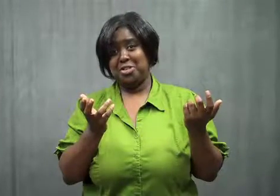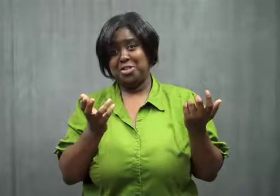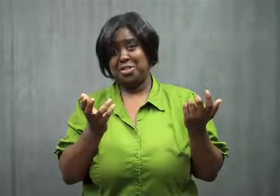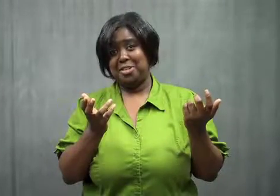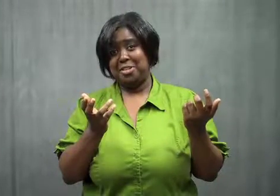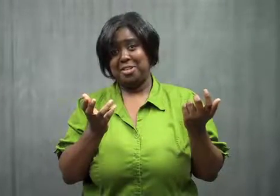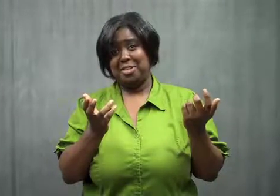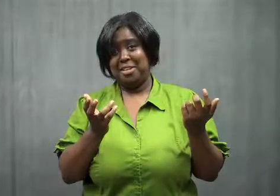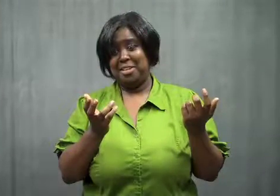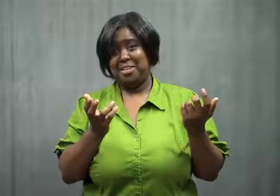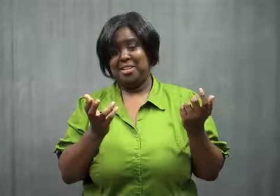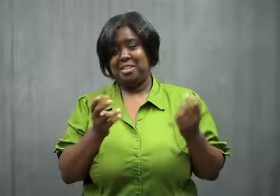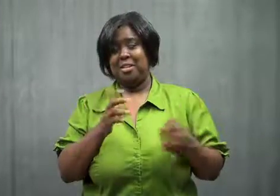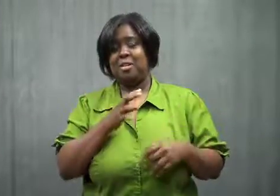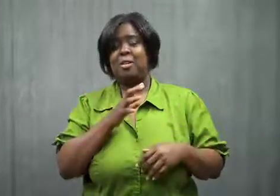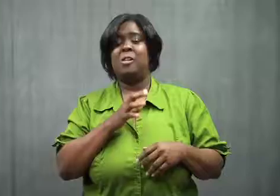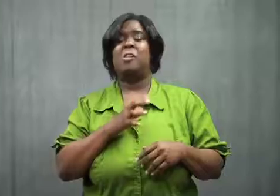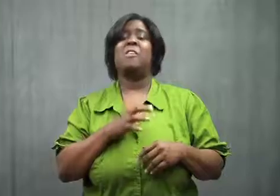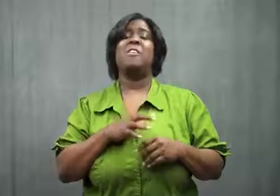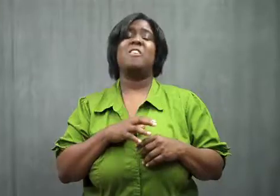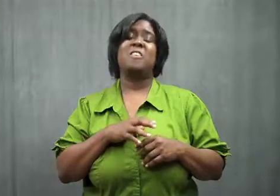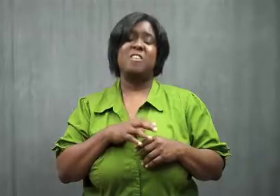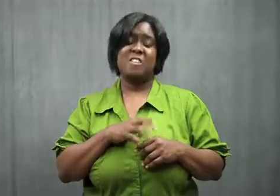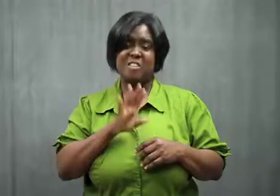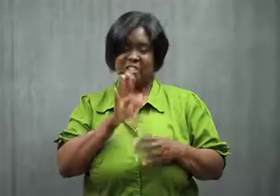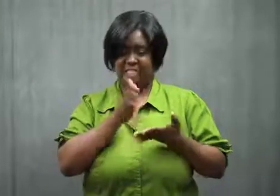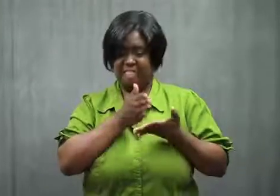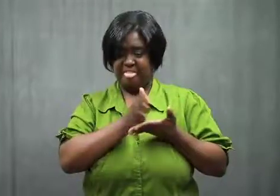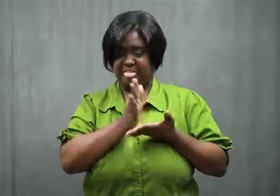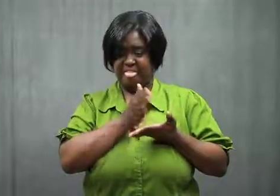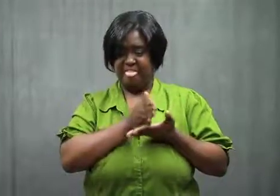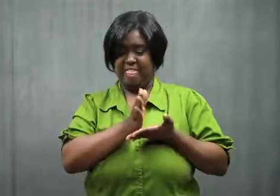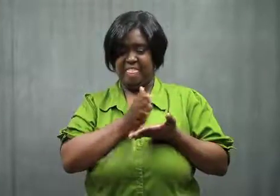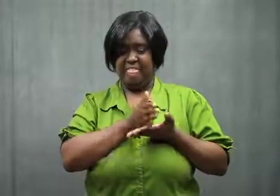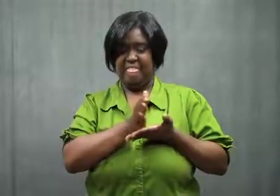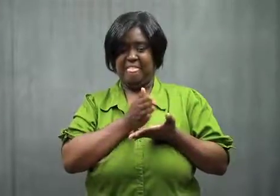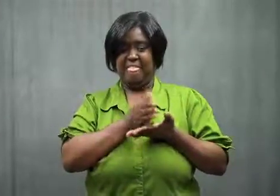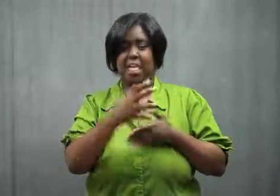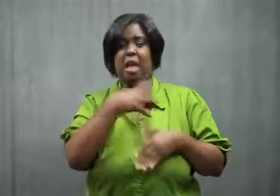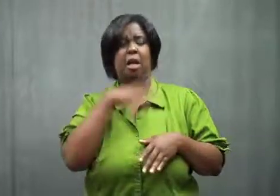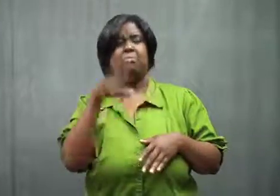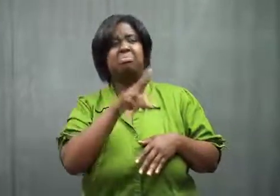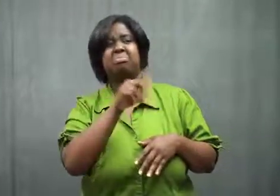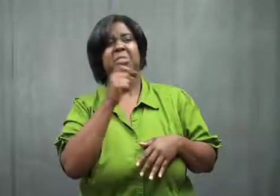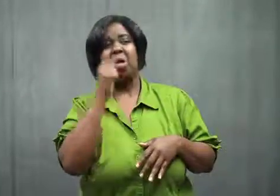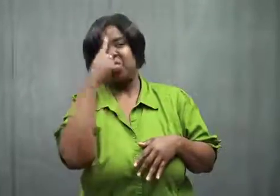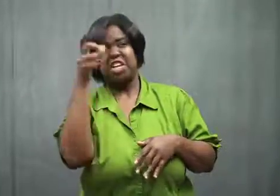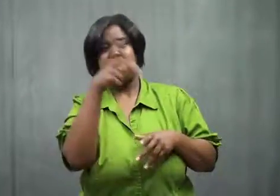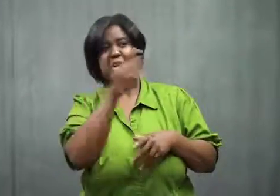He said, "Ok, that's ok." The cop said, "I don't think she peed in your car."